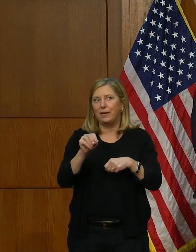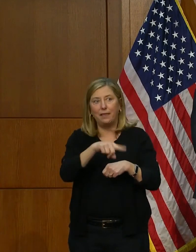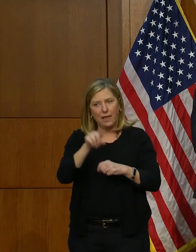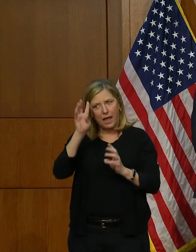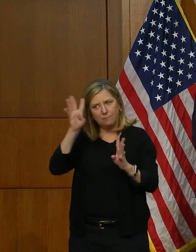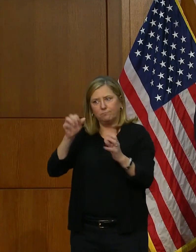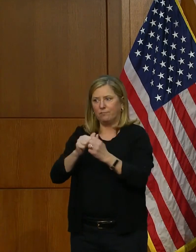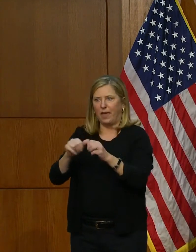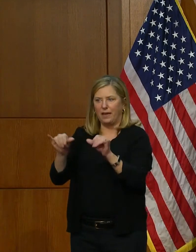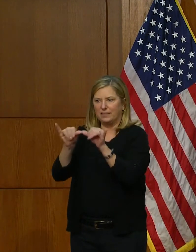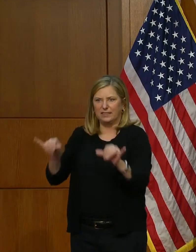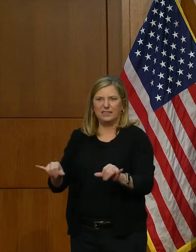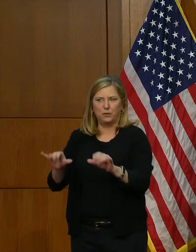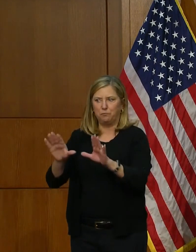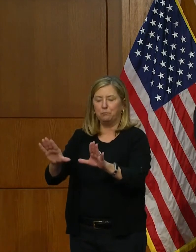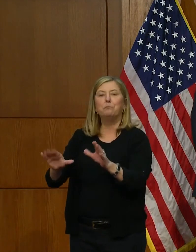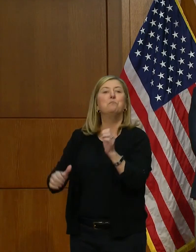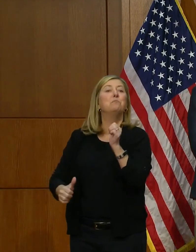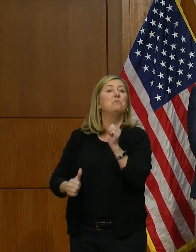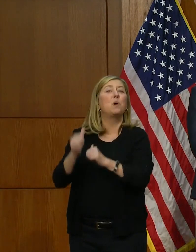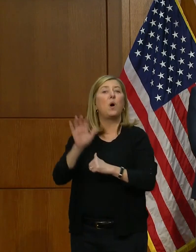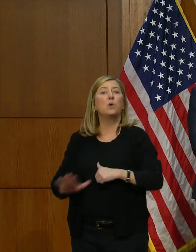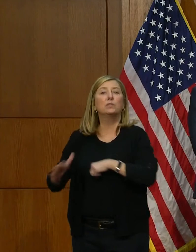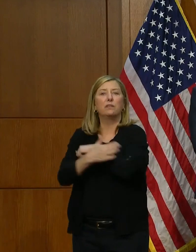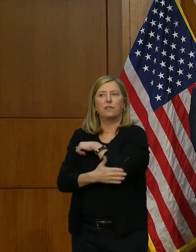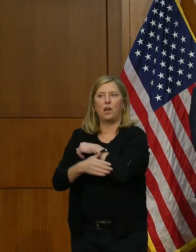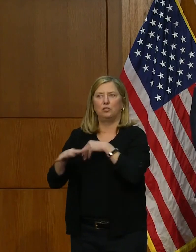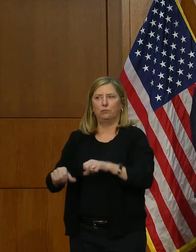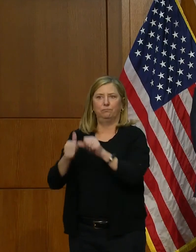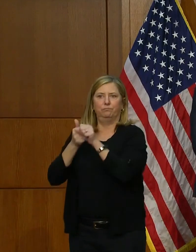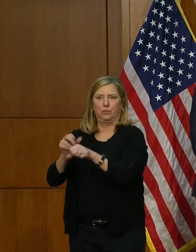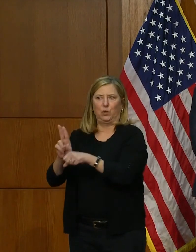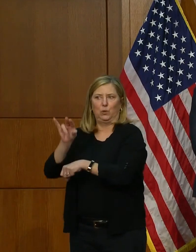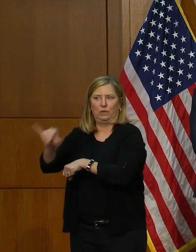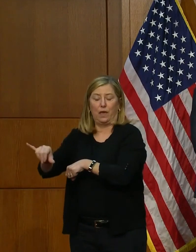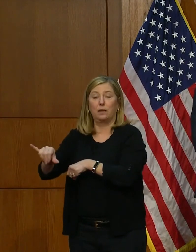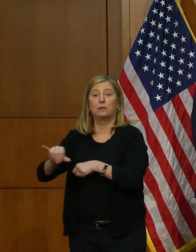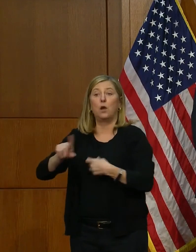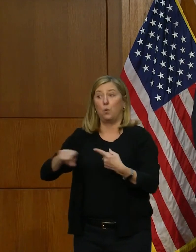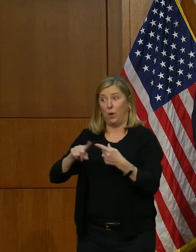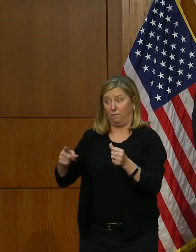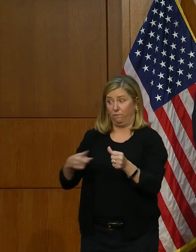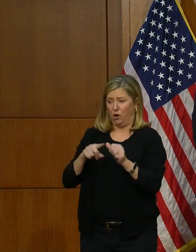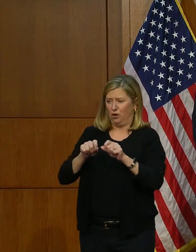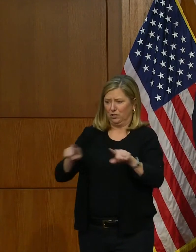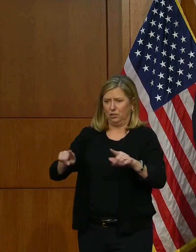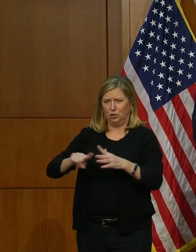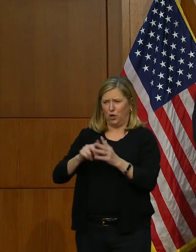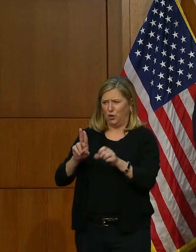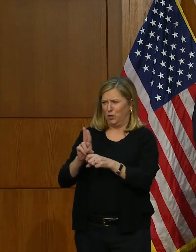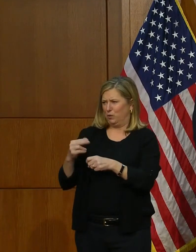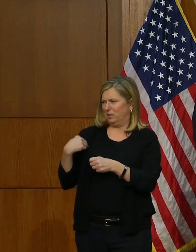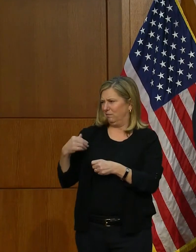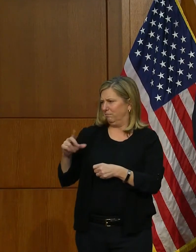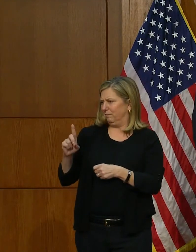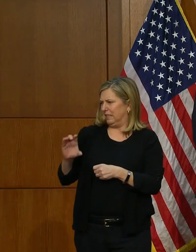DEVELOPED VANS, IT WAS MEANT TO BE. KIND OF THE BASELINE PLATFORM THAT MOST OF THE